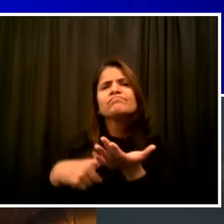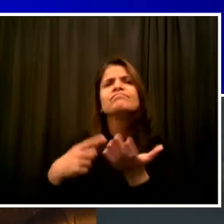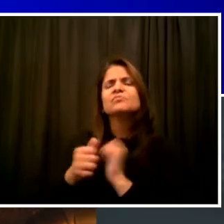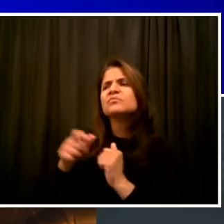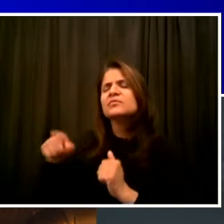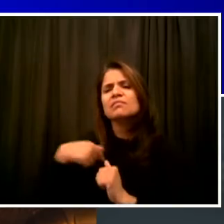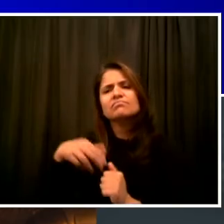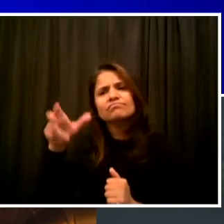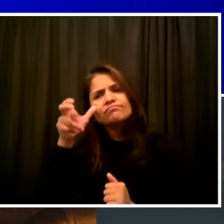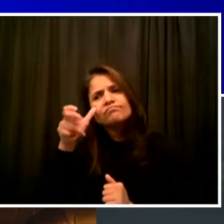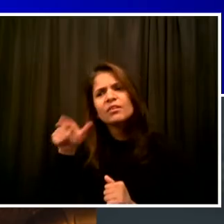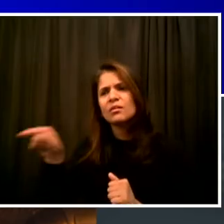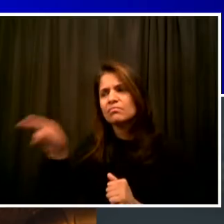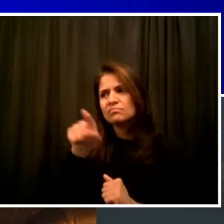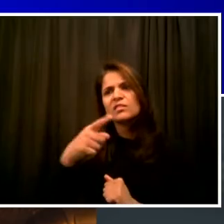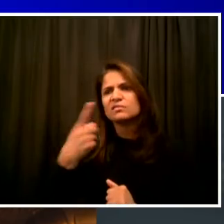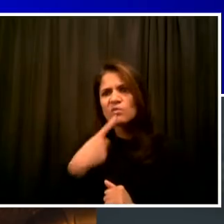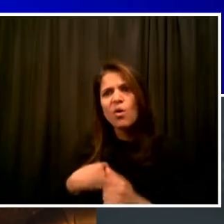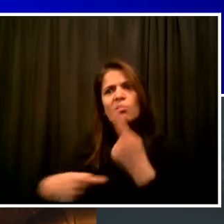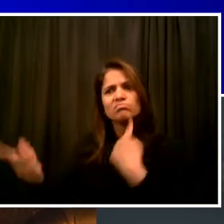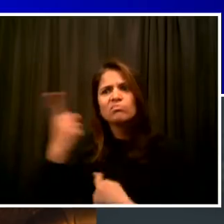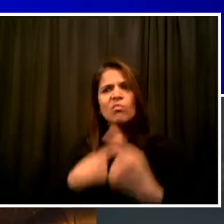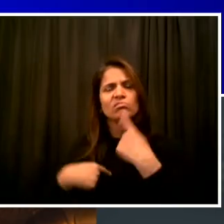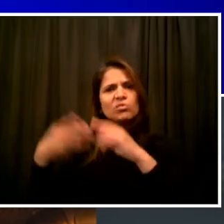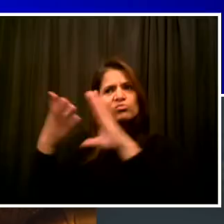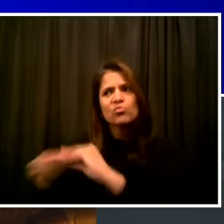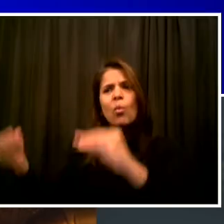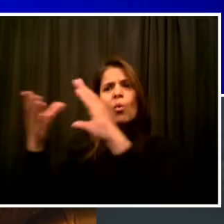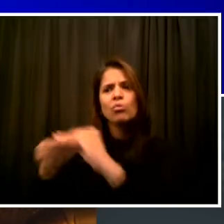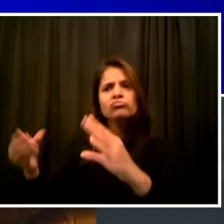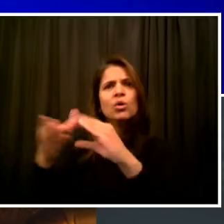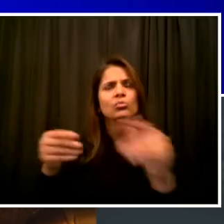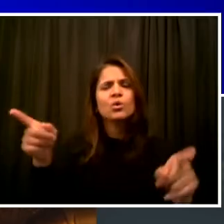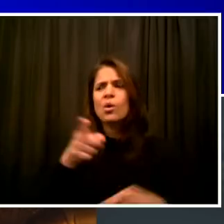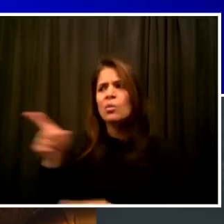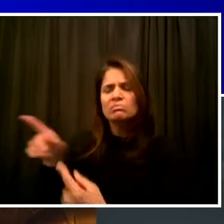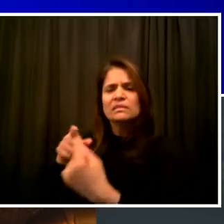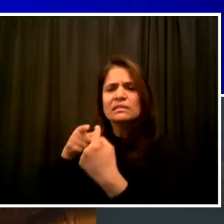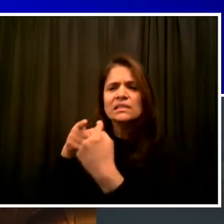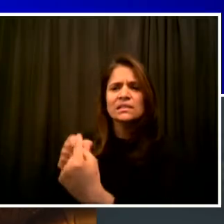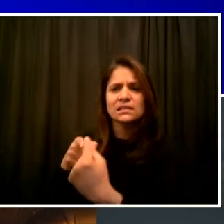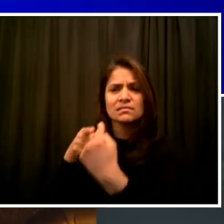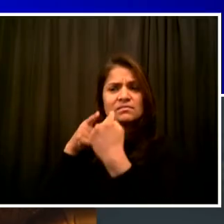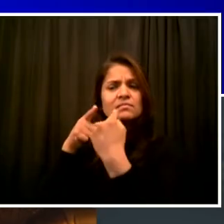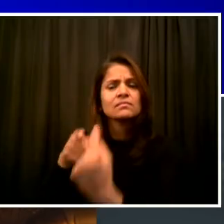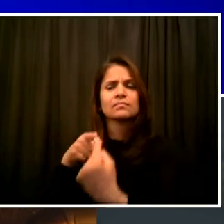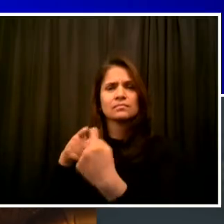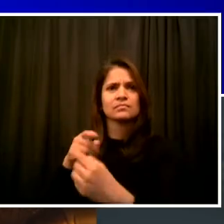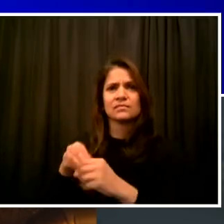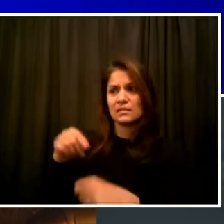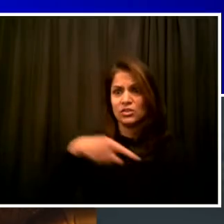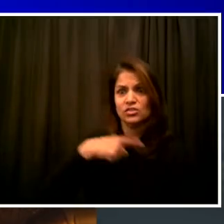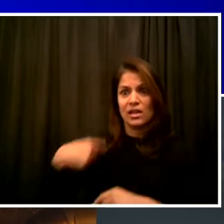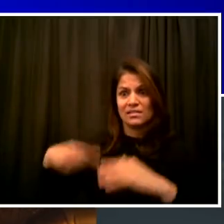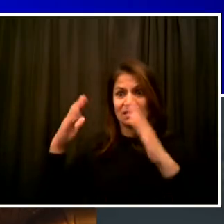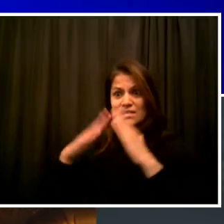AND WHAT I HEARD LAST NIGHT WAS THE PAIN OF A COMMUNITY THAT